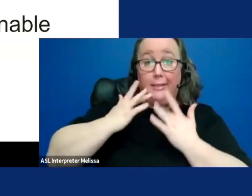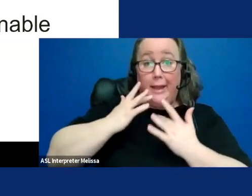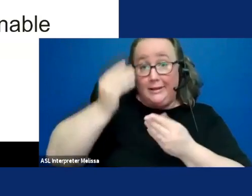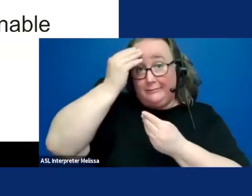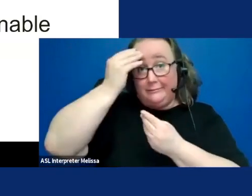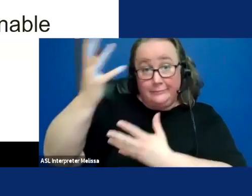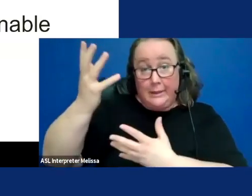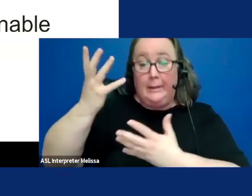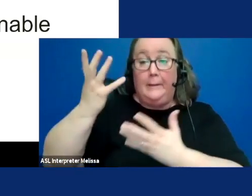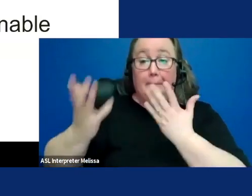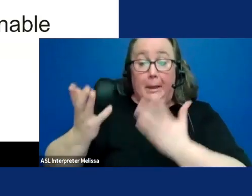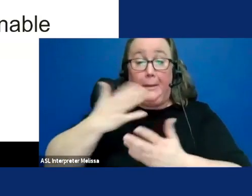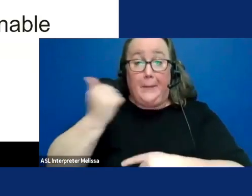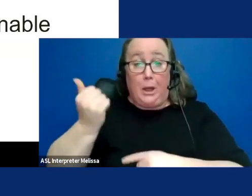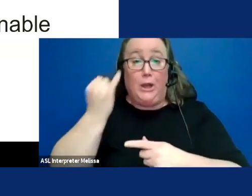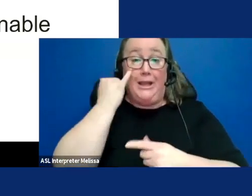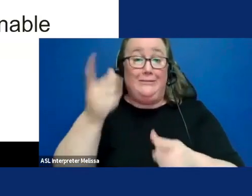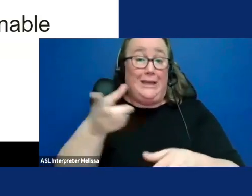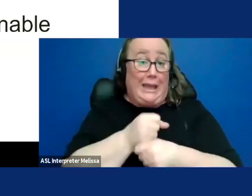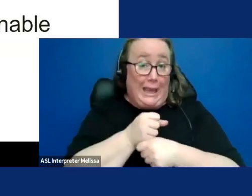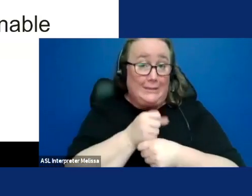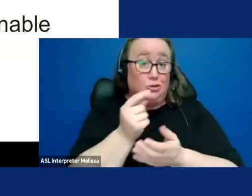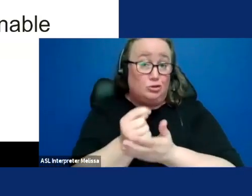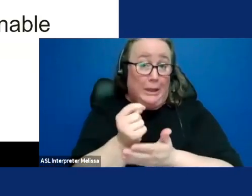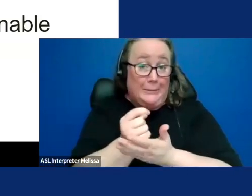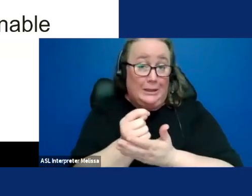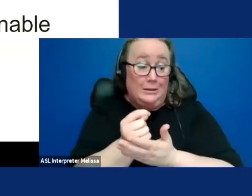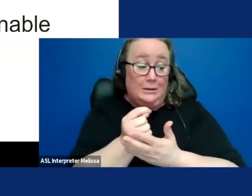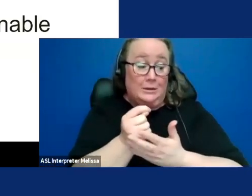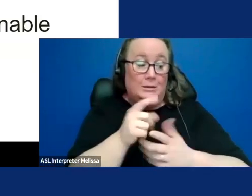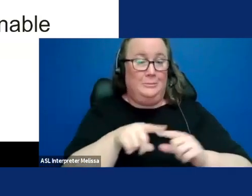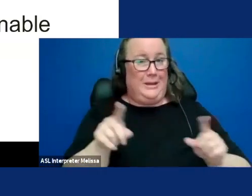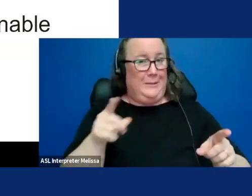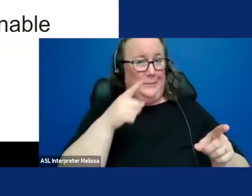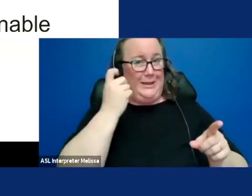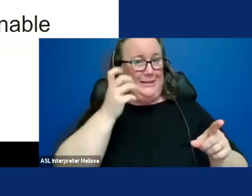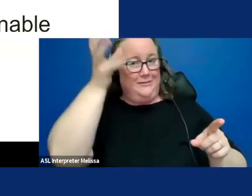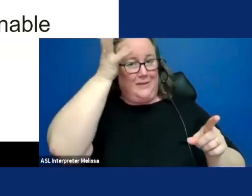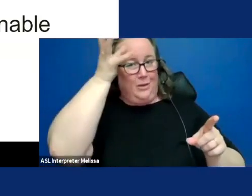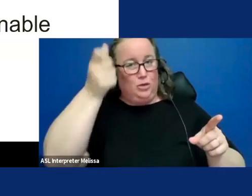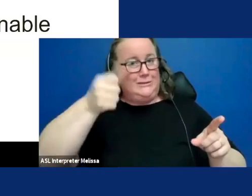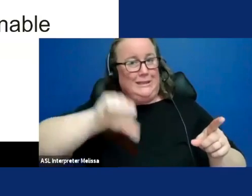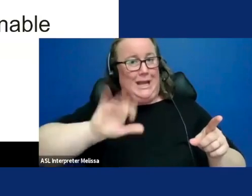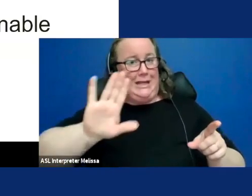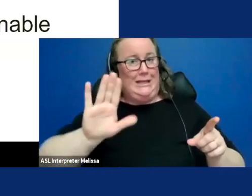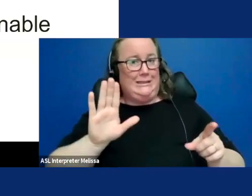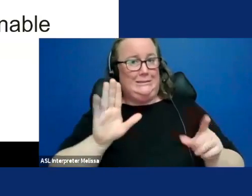Now, despite the father's denial of his disability status, he kept going to